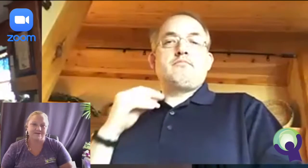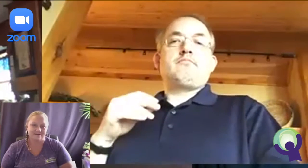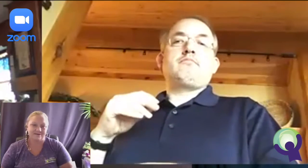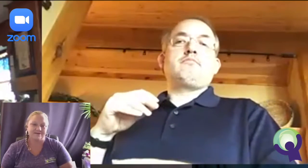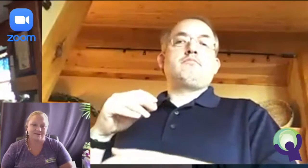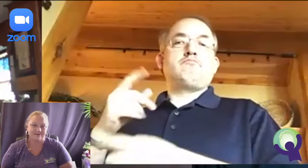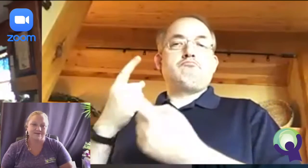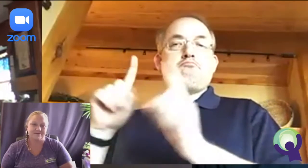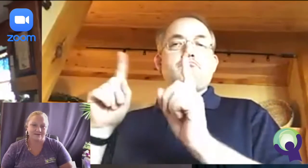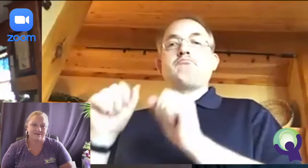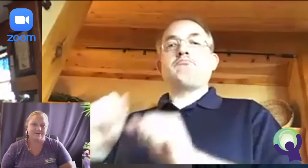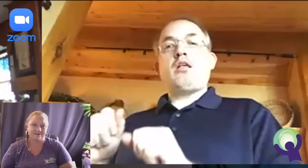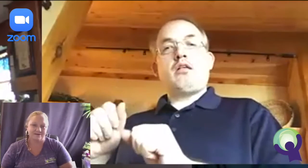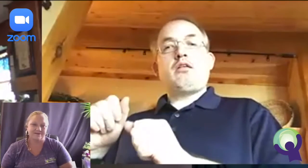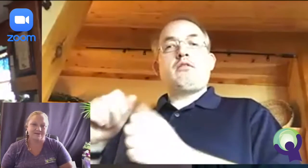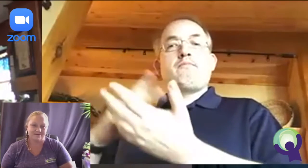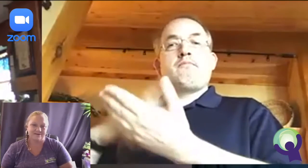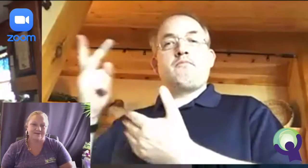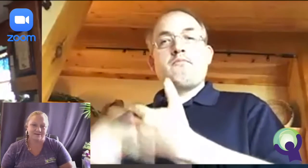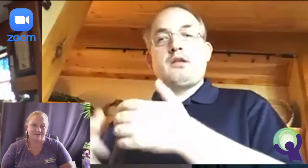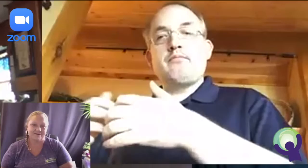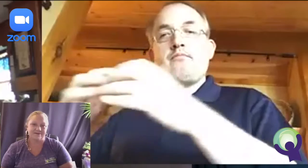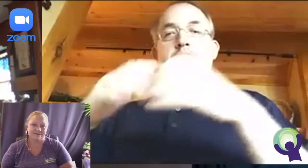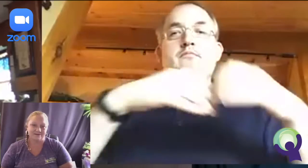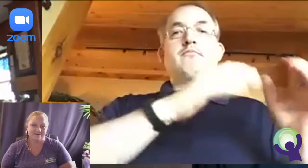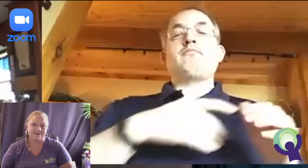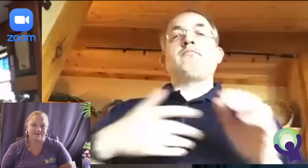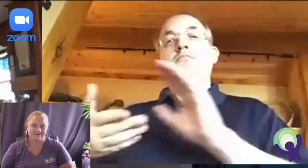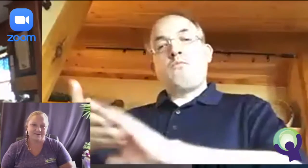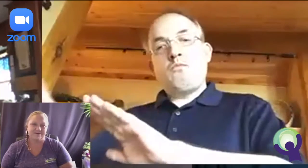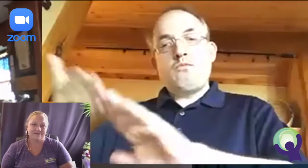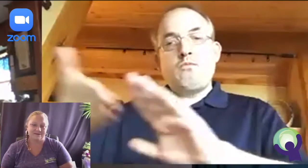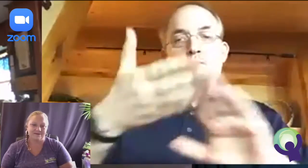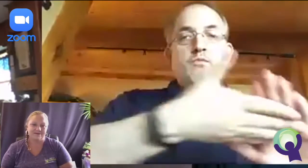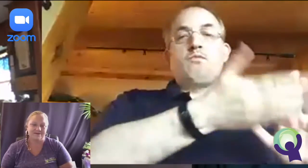So again when I applied for that position I did have to show what I was capable of and show how